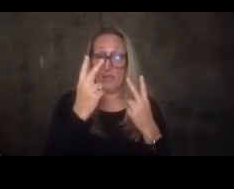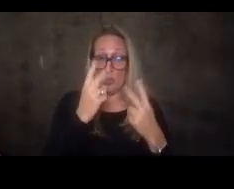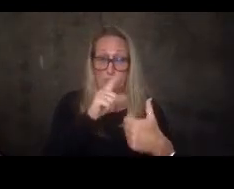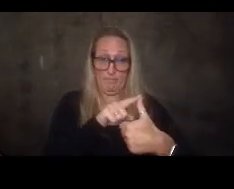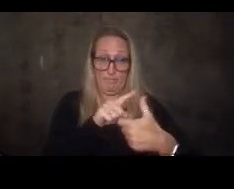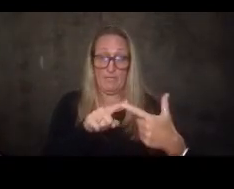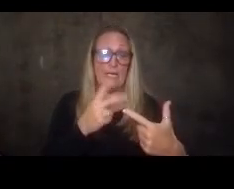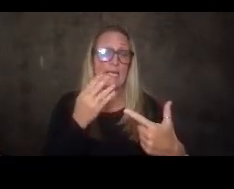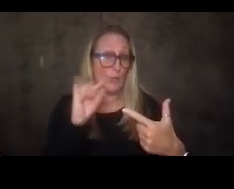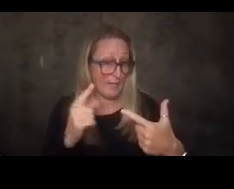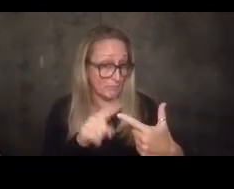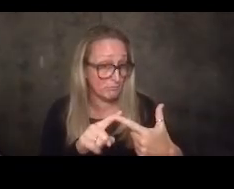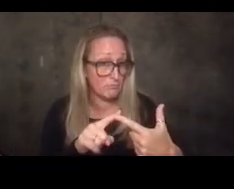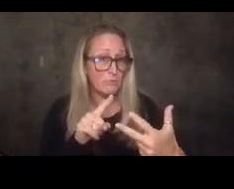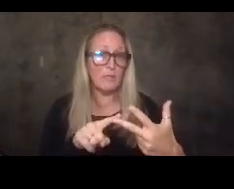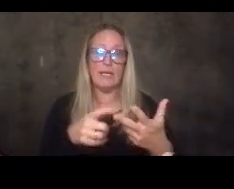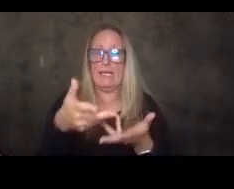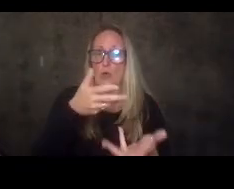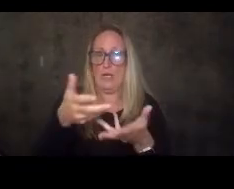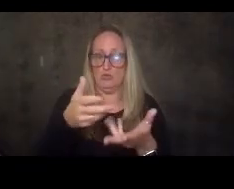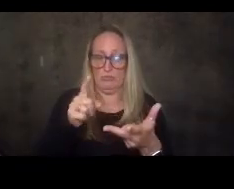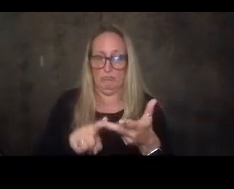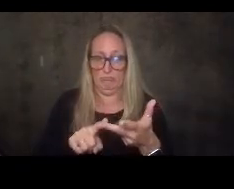Hearing and also interaction. OK.